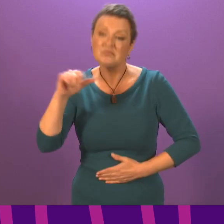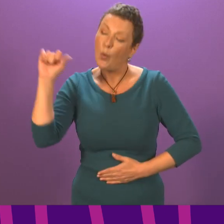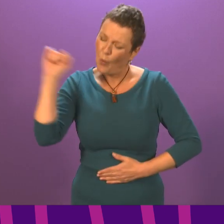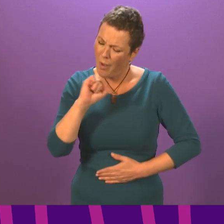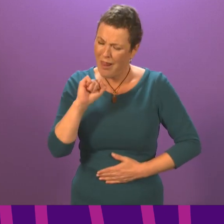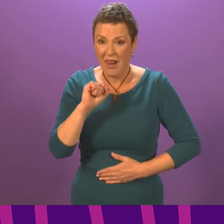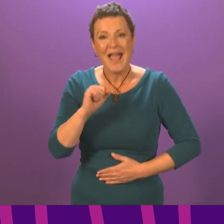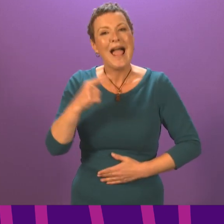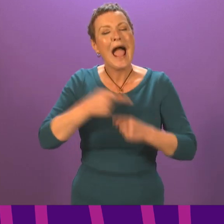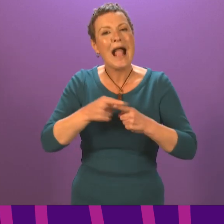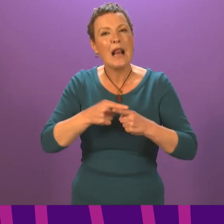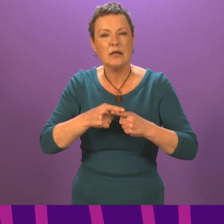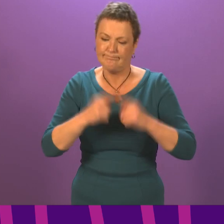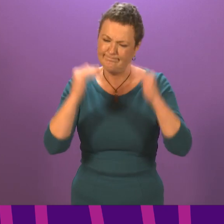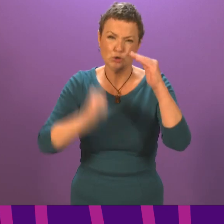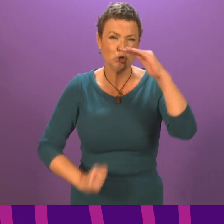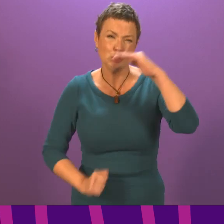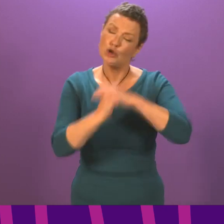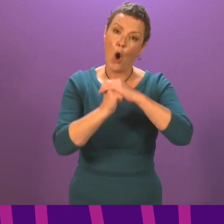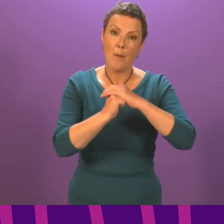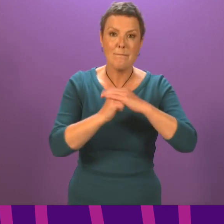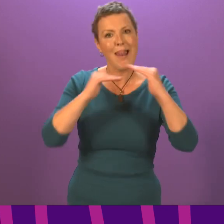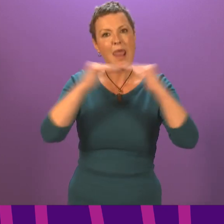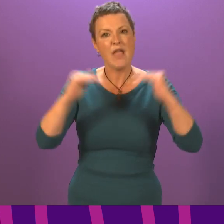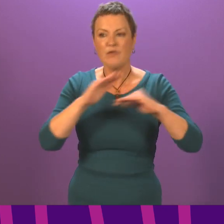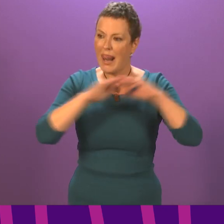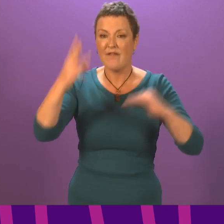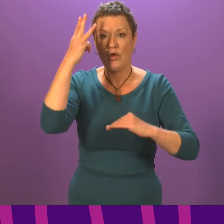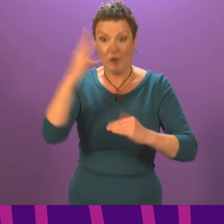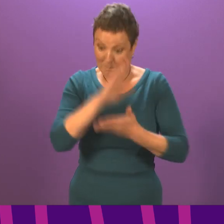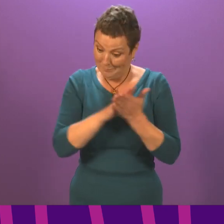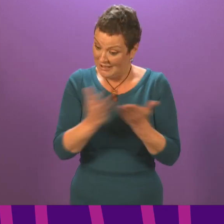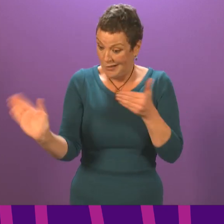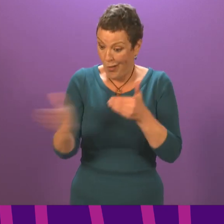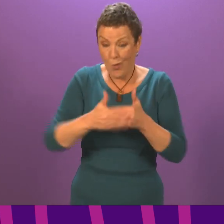highest tier of protection, which includes full closure of hospitality.